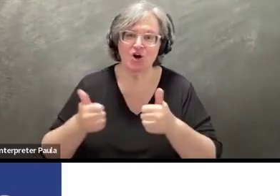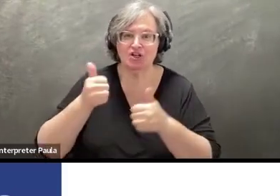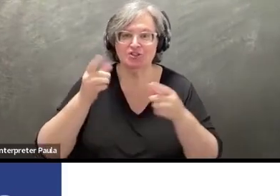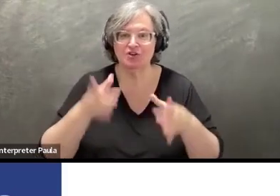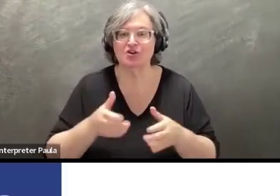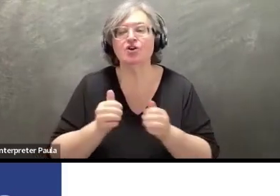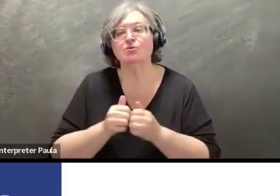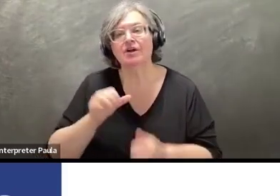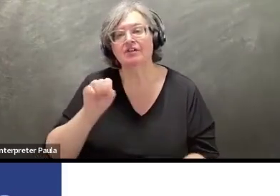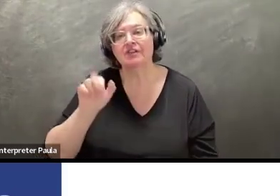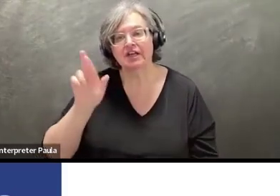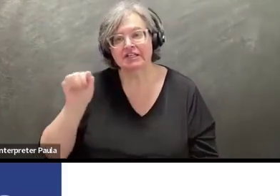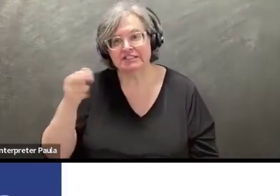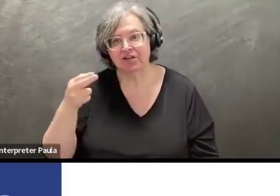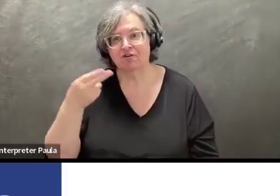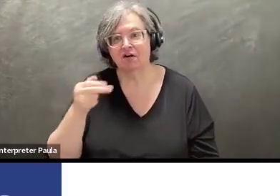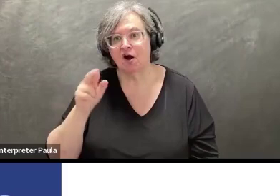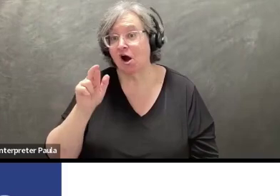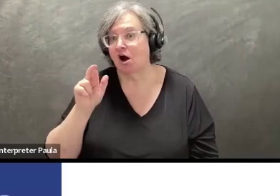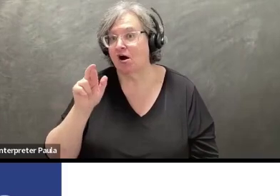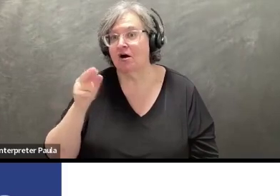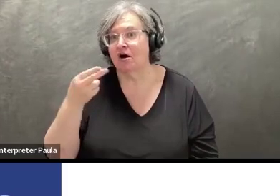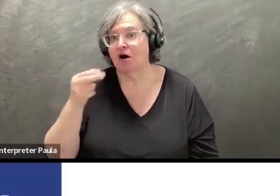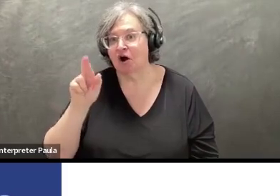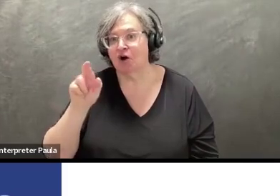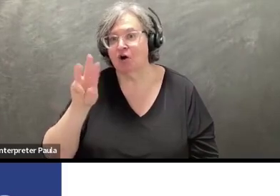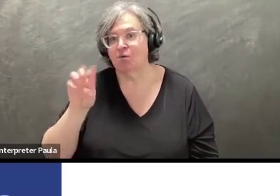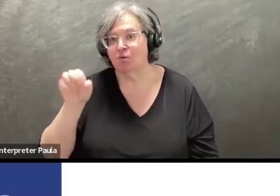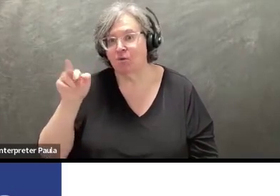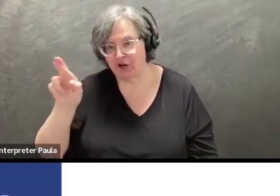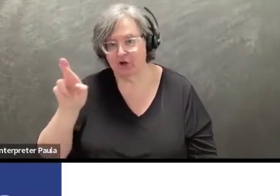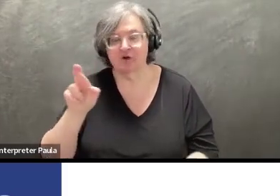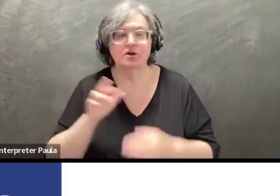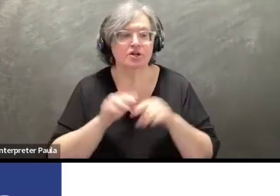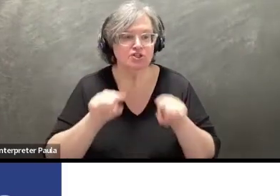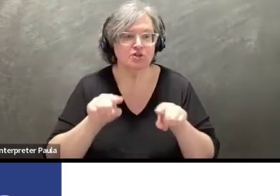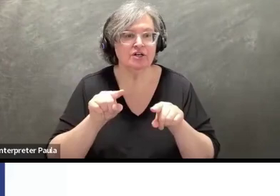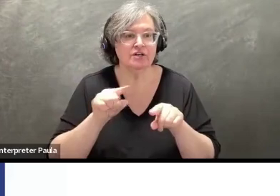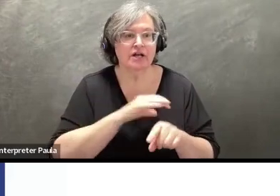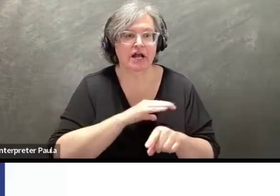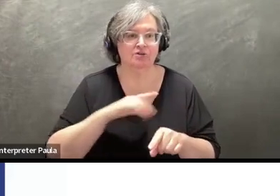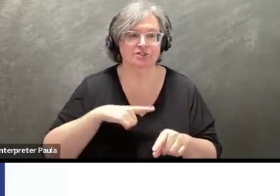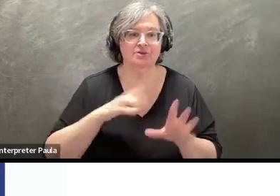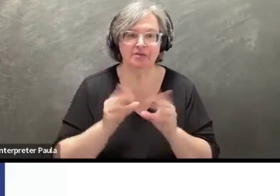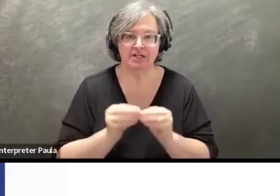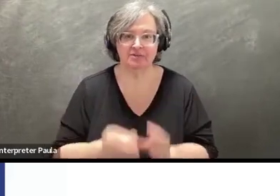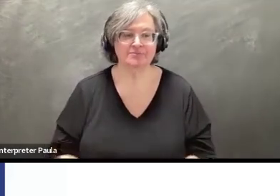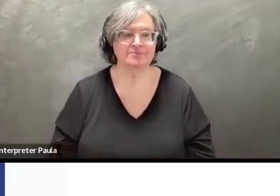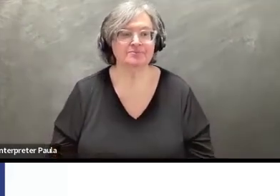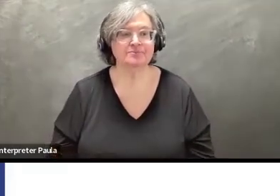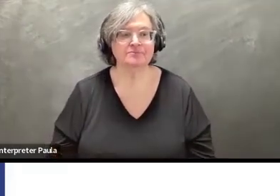Weir at a council meeting. Next slide, please. It takes courage